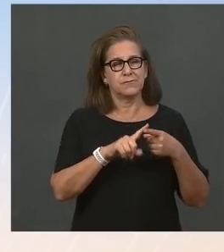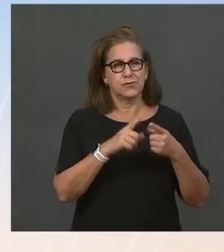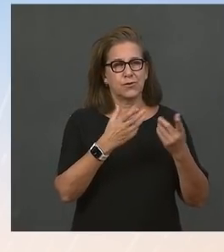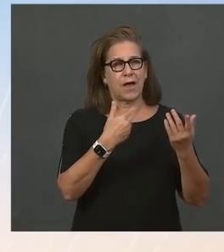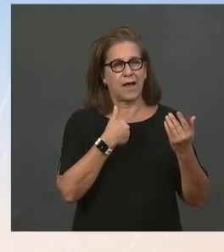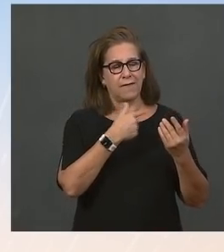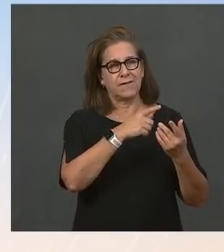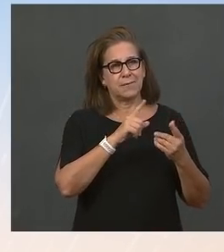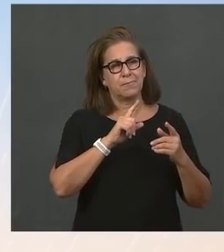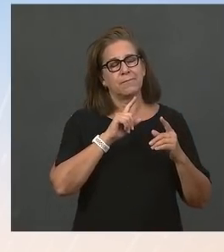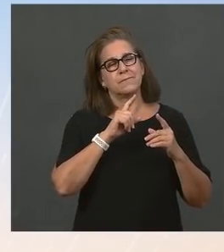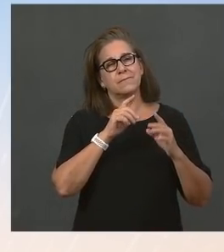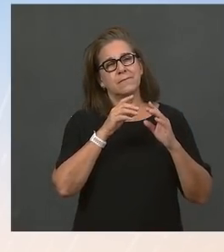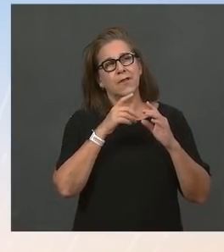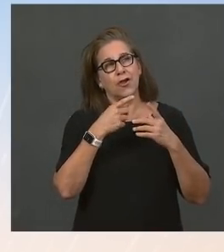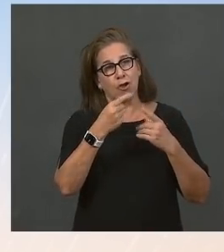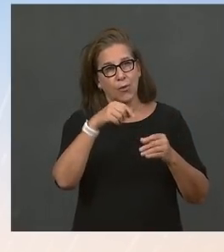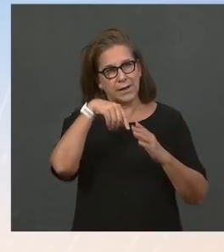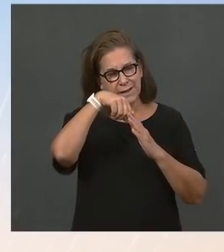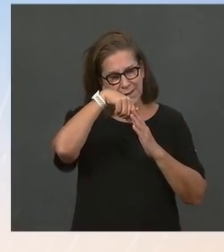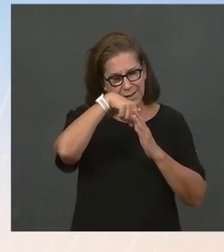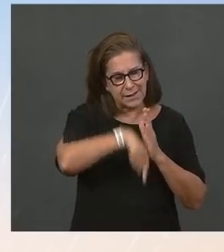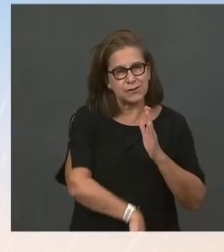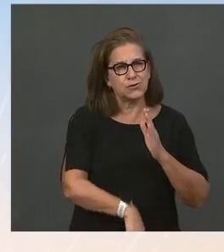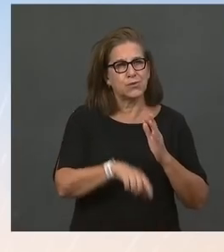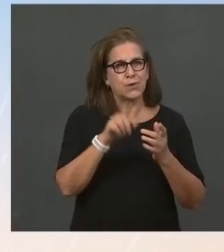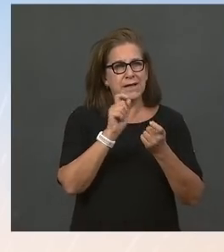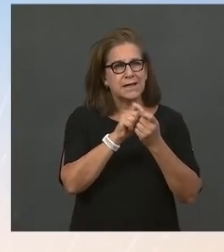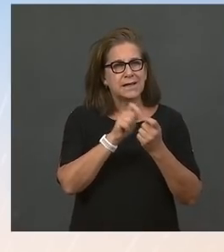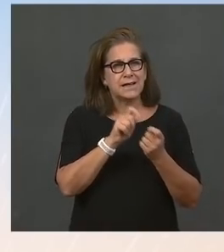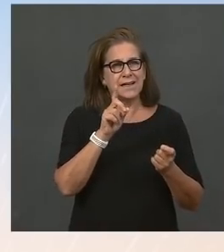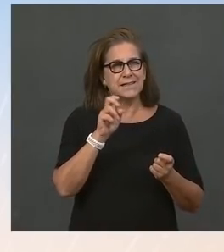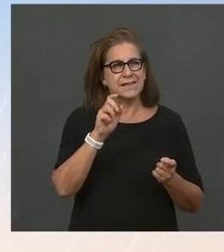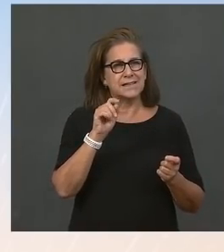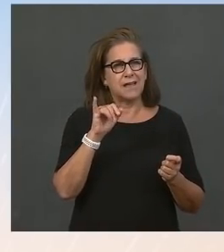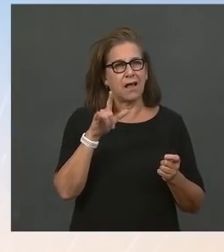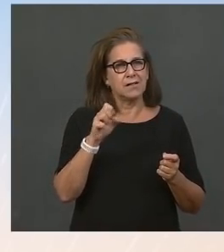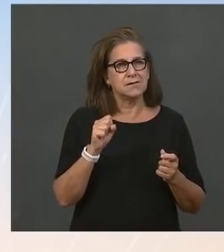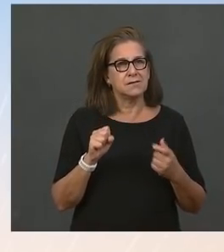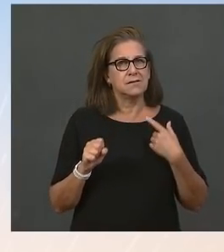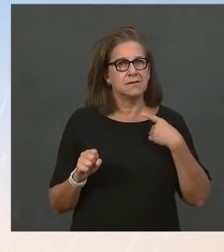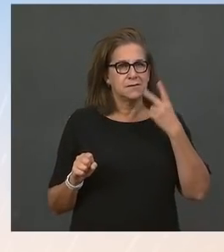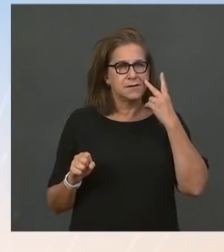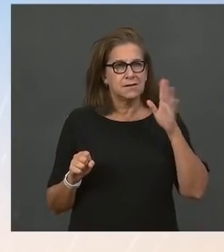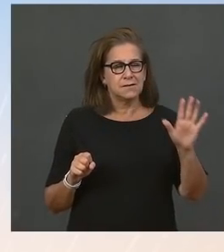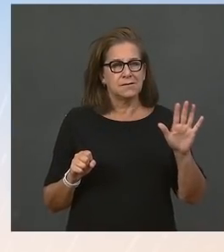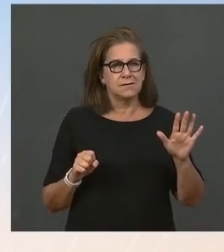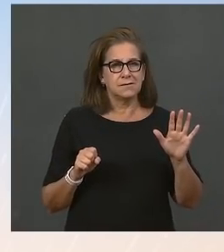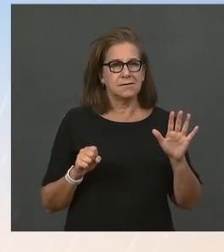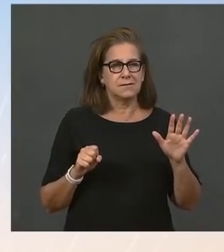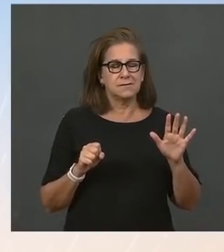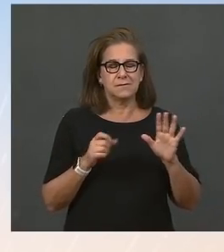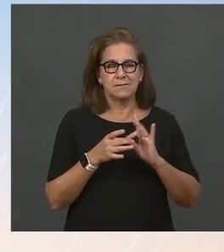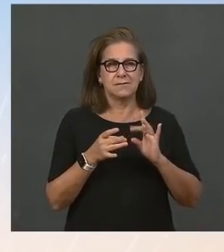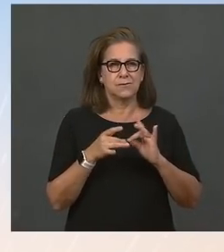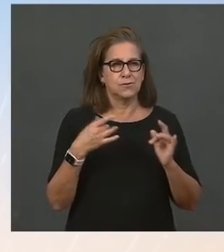what the American people saw last night is that the President has rolled up his sleeves and he is deep in the details of spreadsheets and numbers